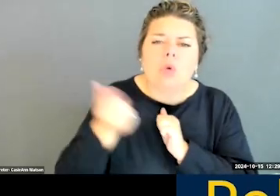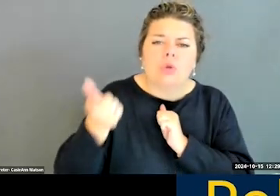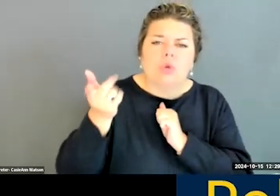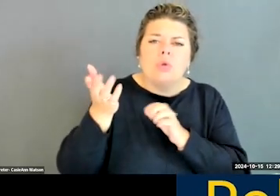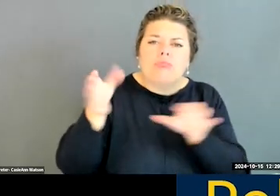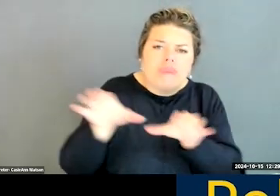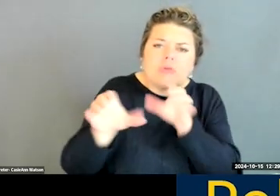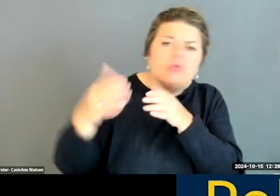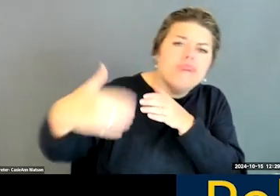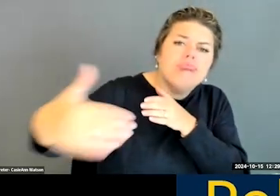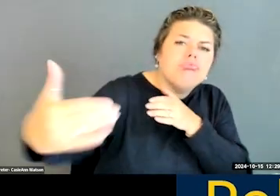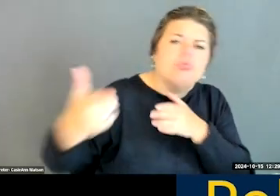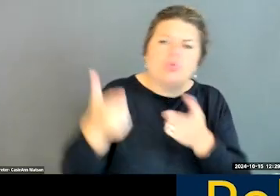And we'll give you just a moment to do that.